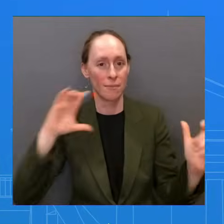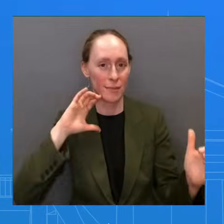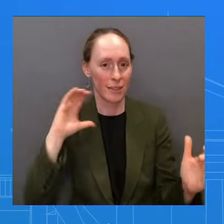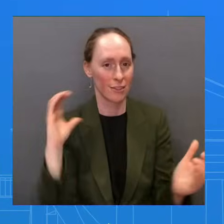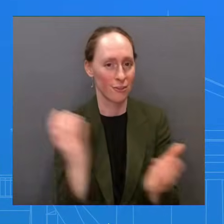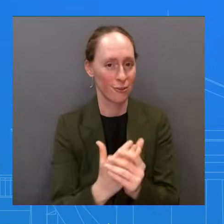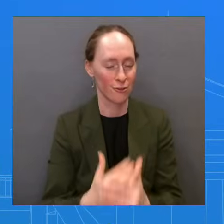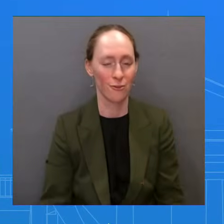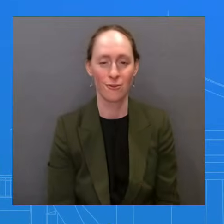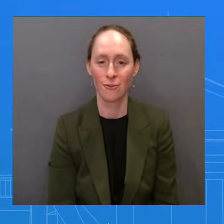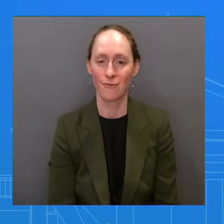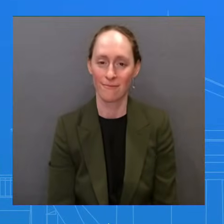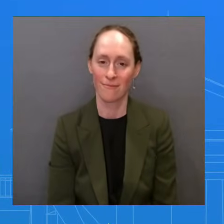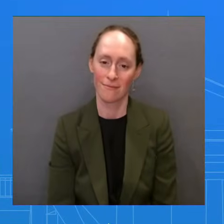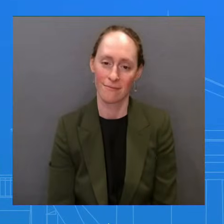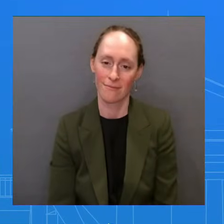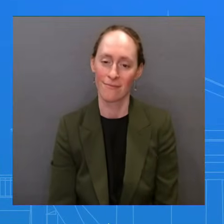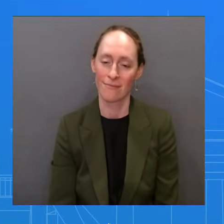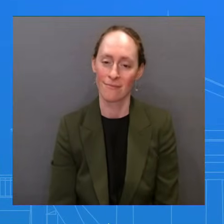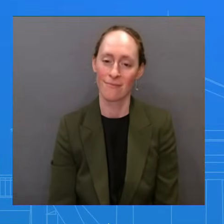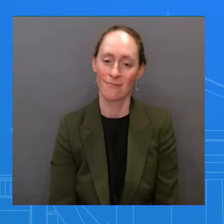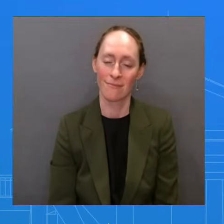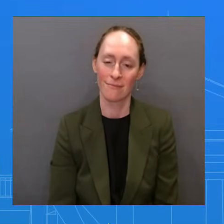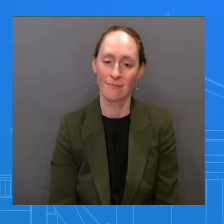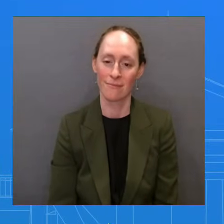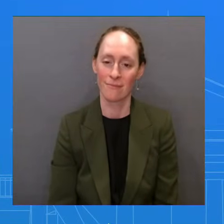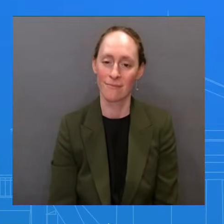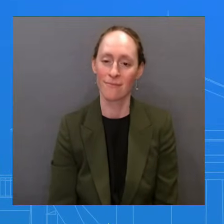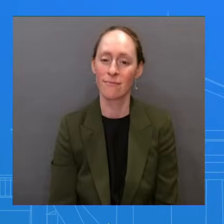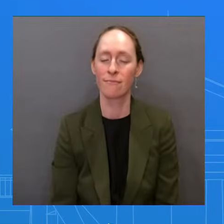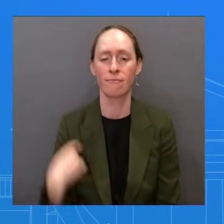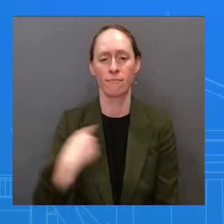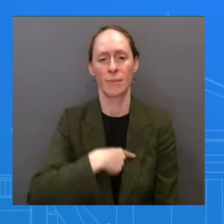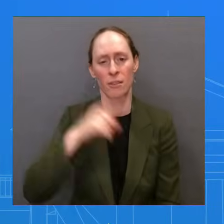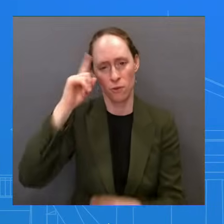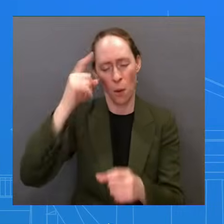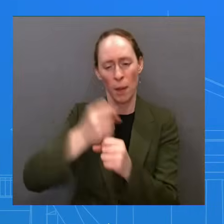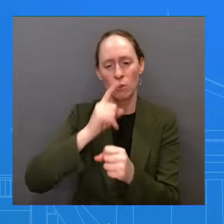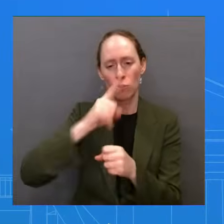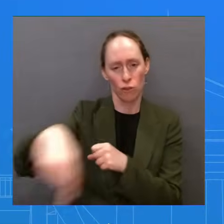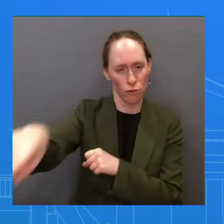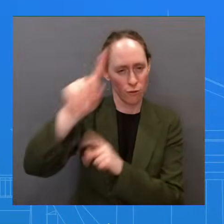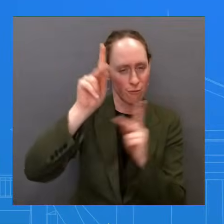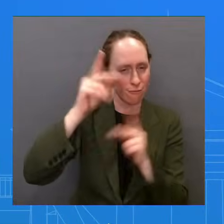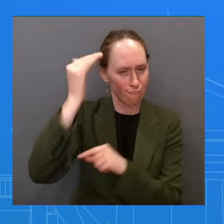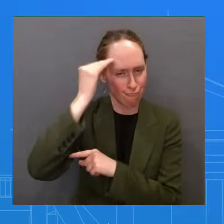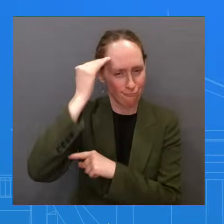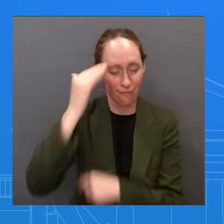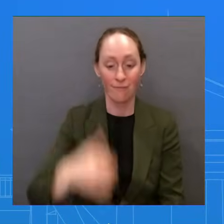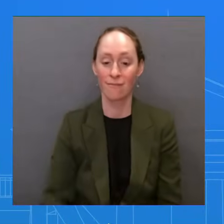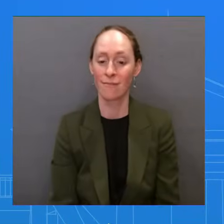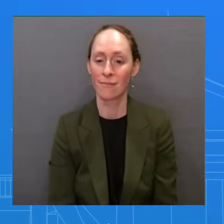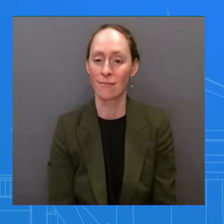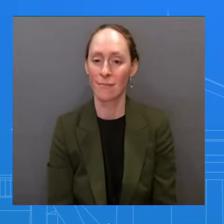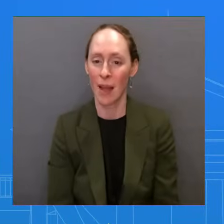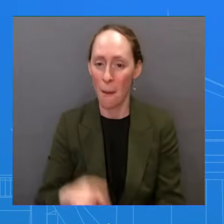And so we just want to make sure the -- the American people know this. The Press: But the layoffs have been increasing as -- from companies -- from a wide range of companies.